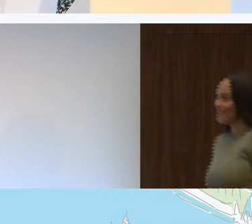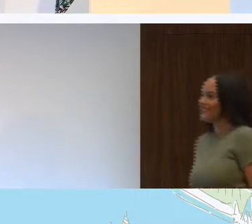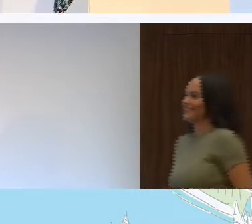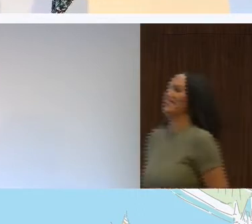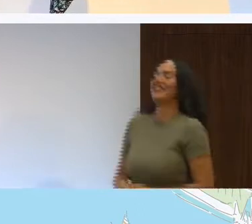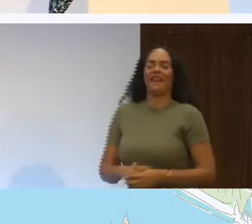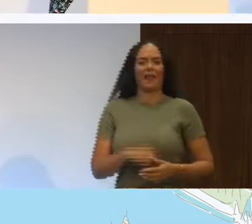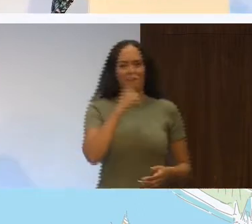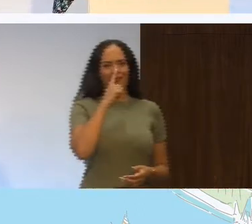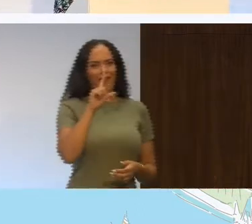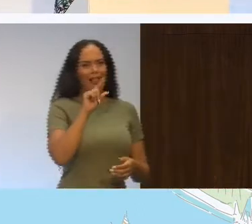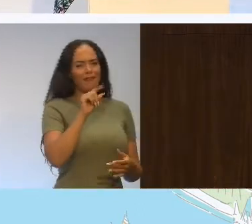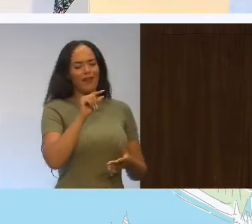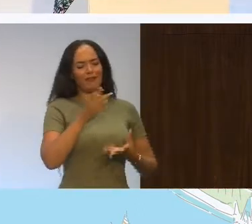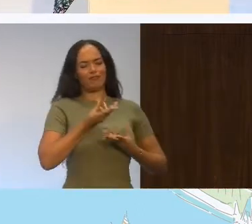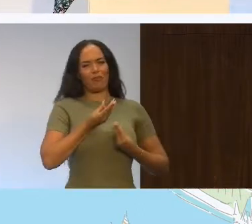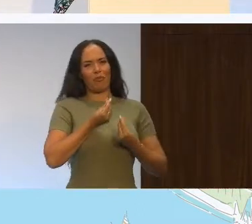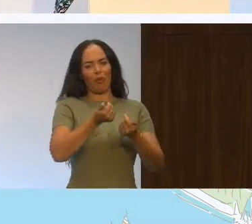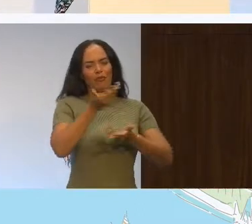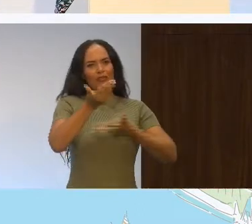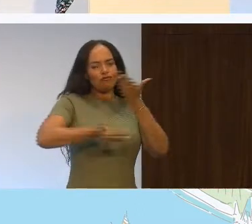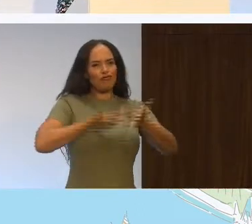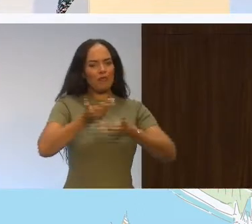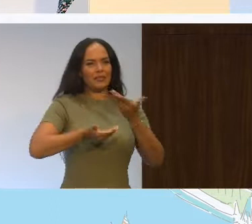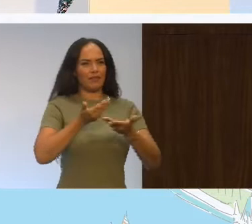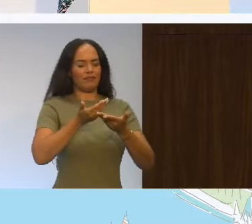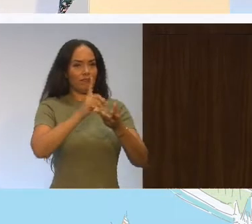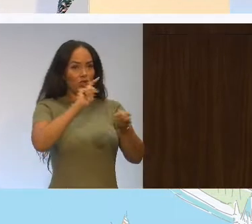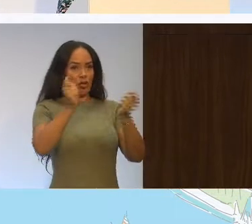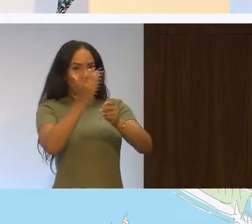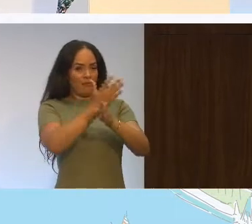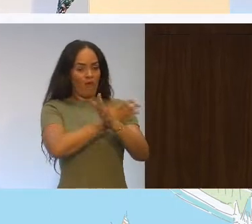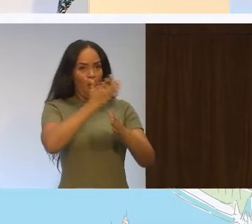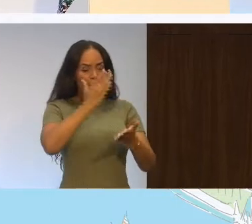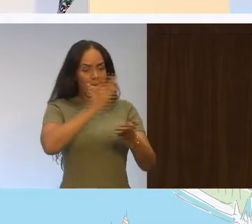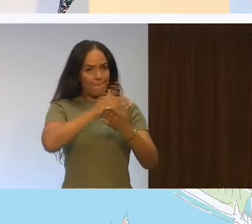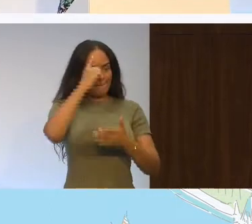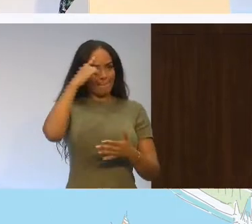of those changes that come before headache and have enabled his parents to be able to predict his impending headache.